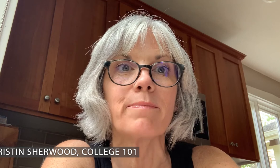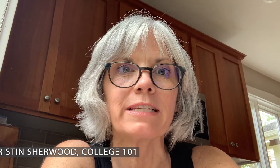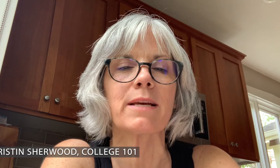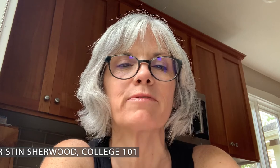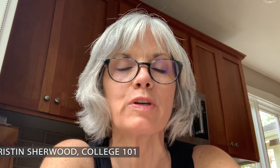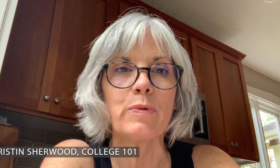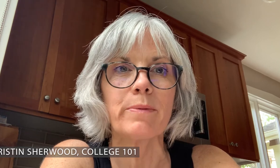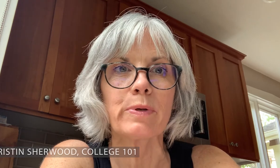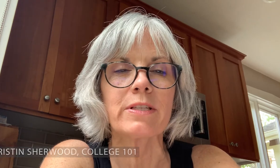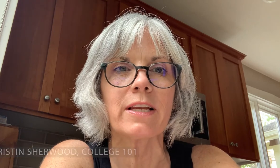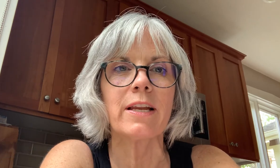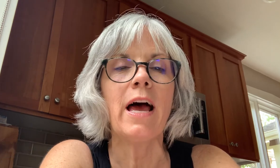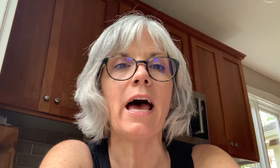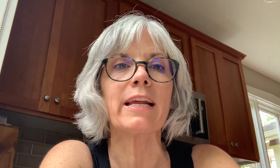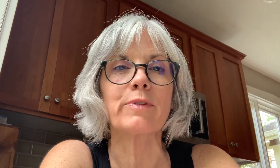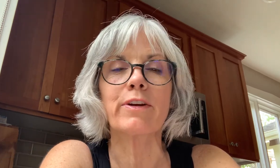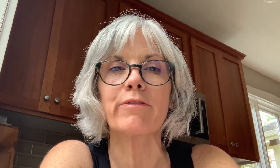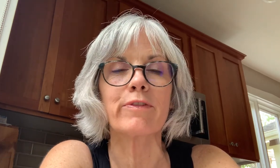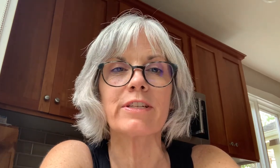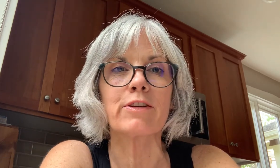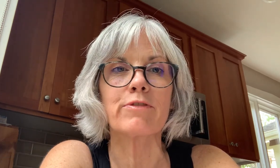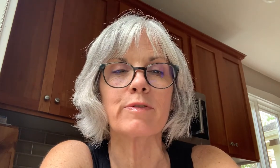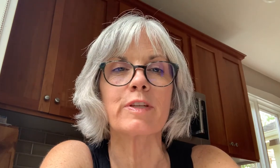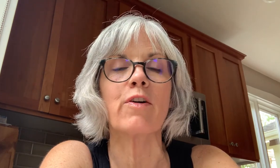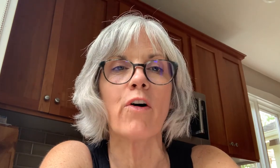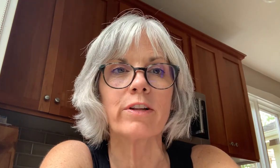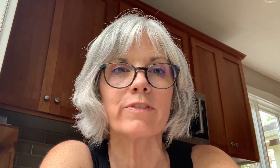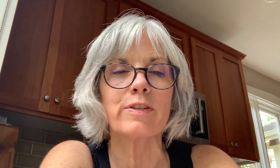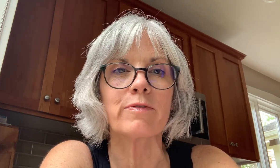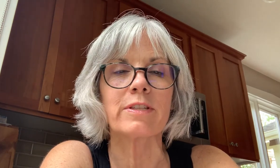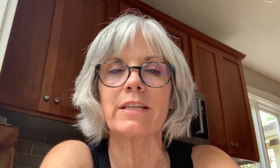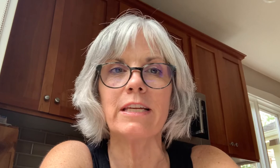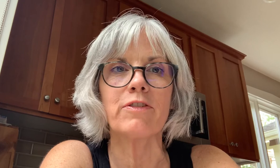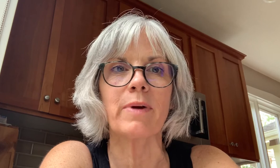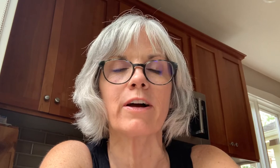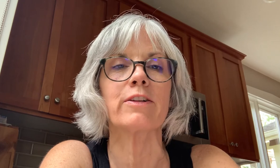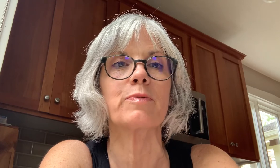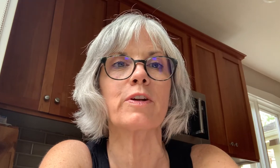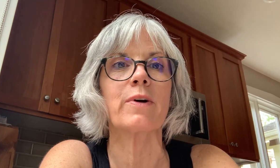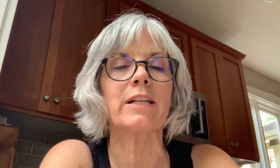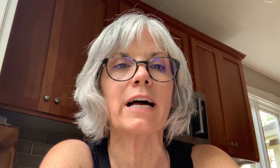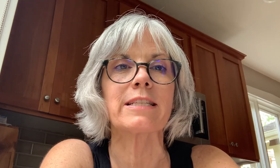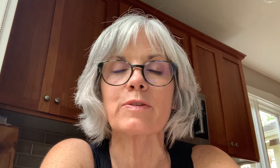and meet some of you in person. And I'm looking forward to introducing all of the students in each of my College 101 classes,